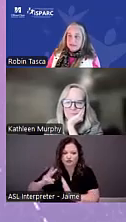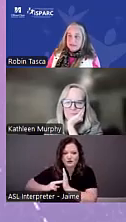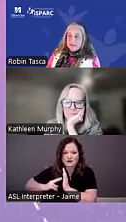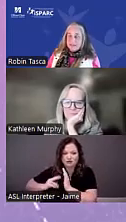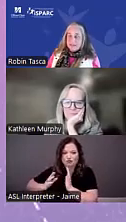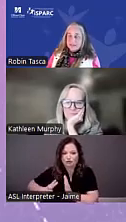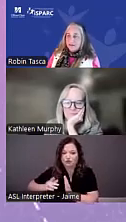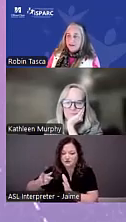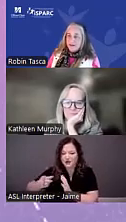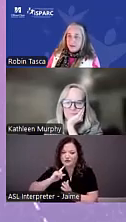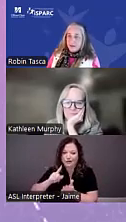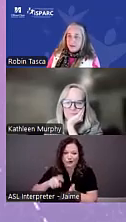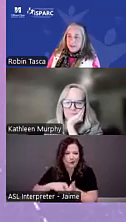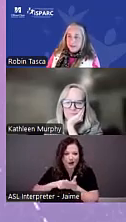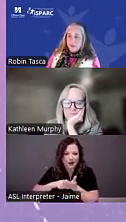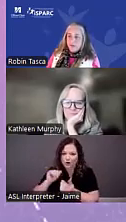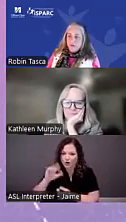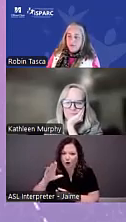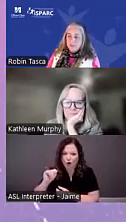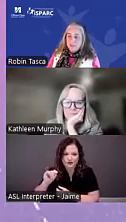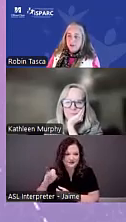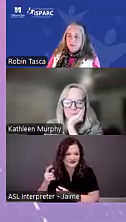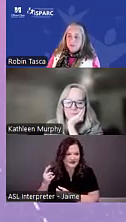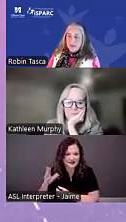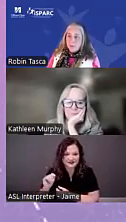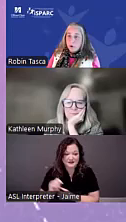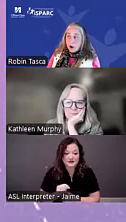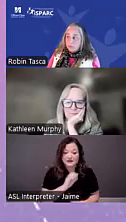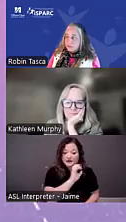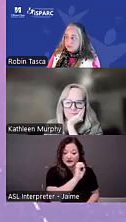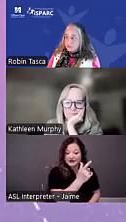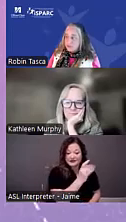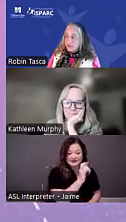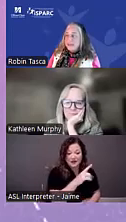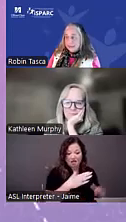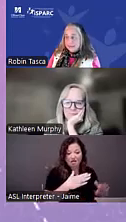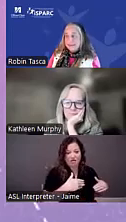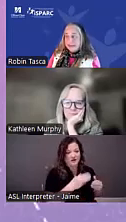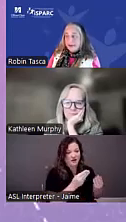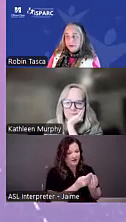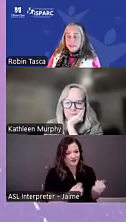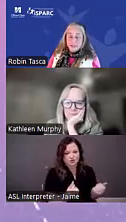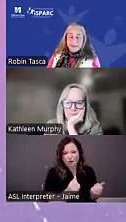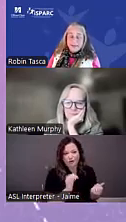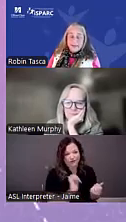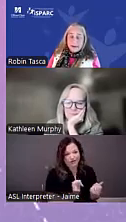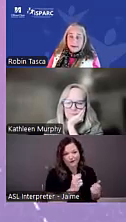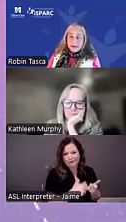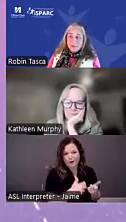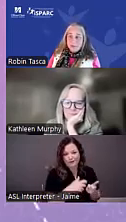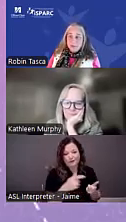Excel has not figured out a way to solve that problem. Yes, I agree, Janet.